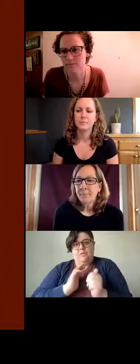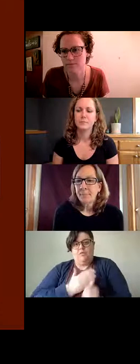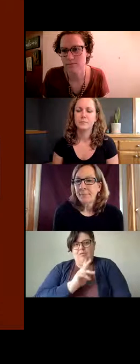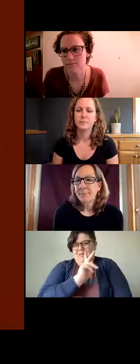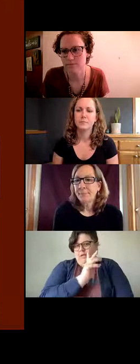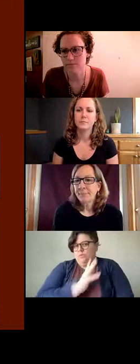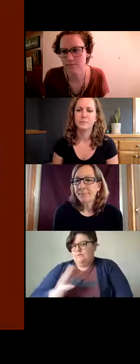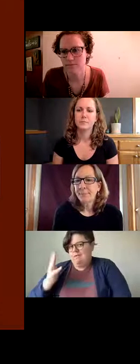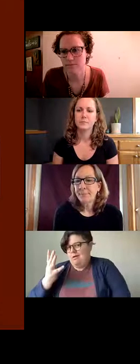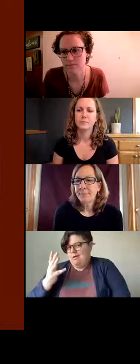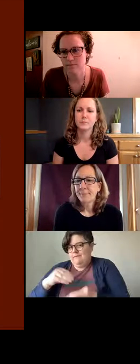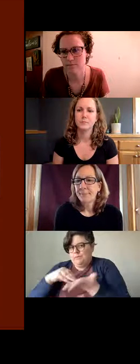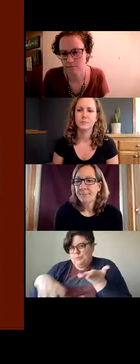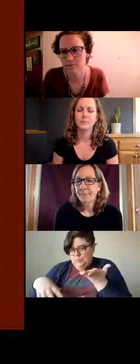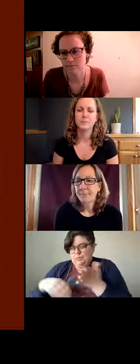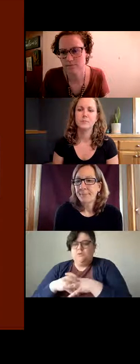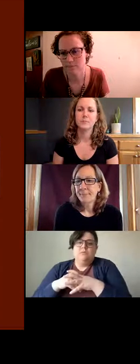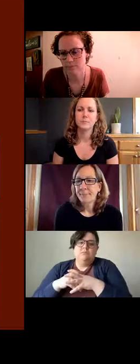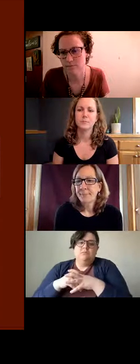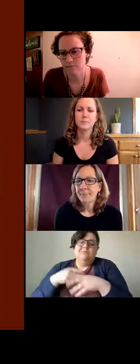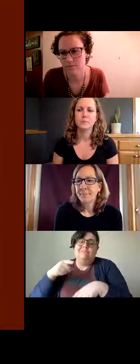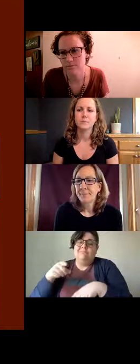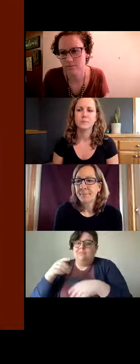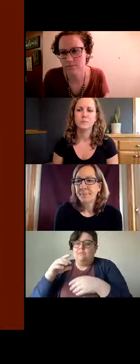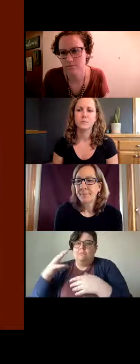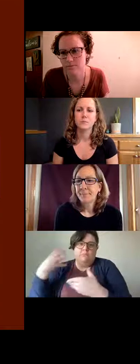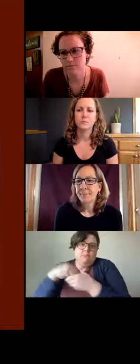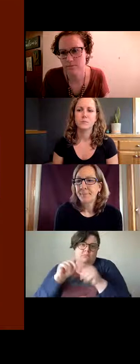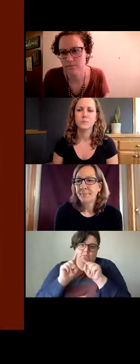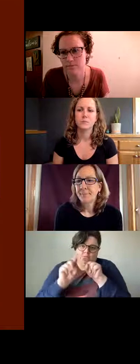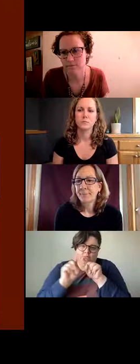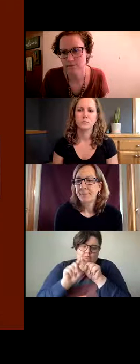Our SEL curriculum, and we use that with our kindergarten students through fifth grade students.